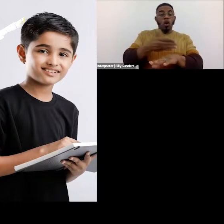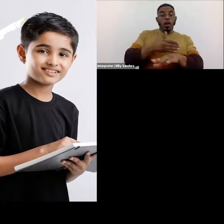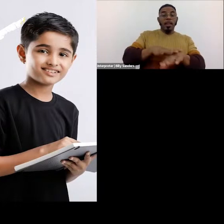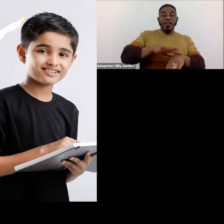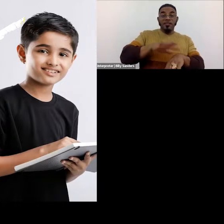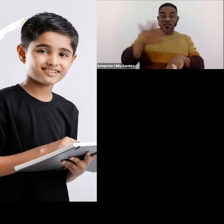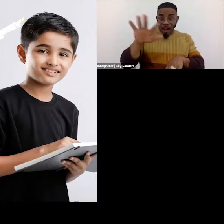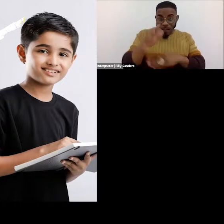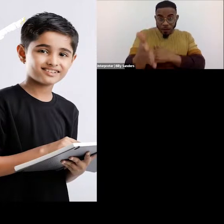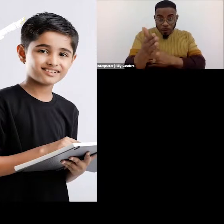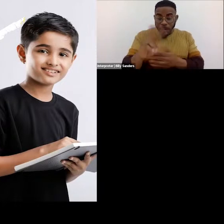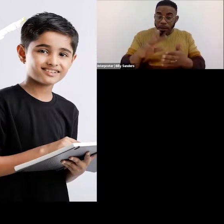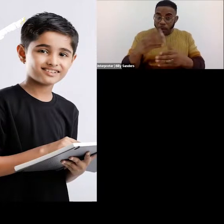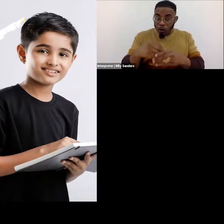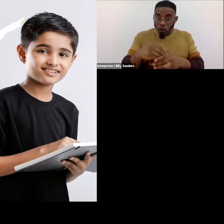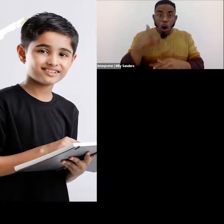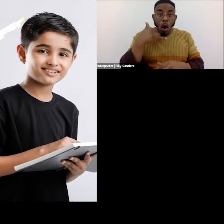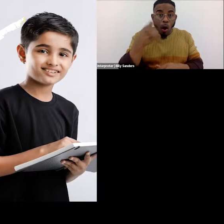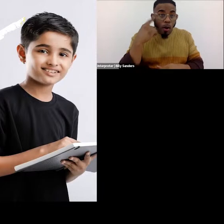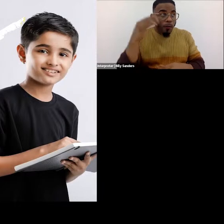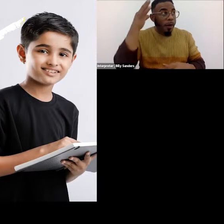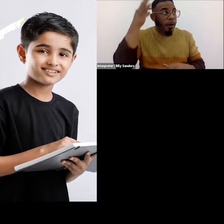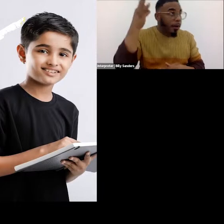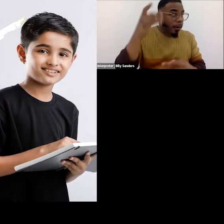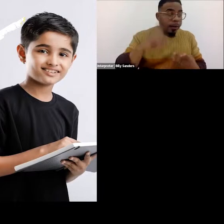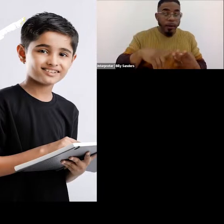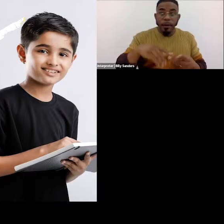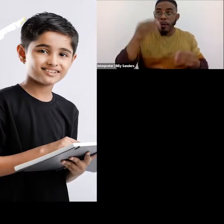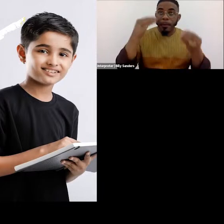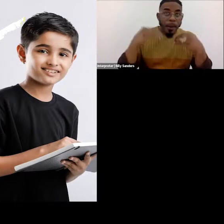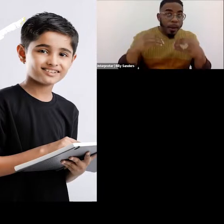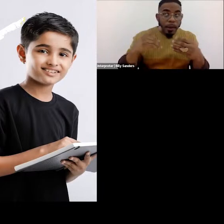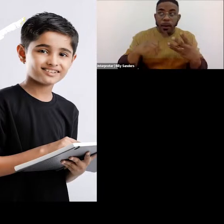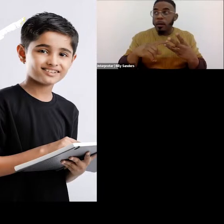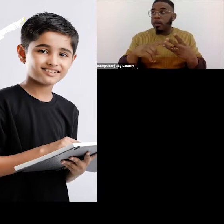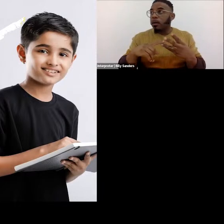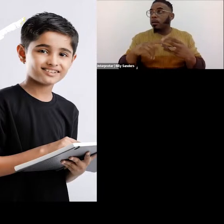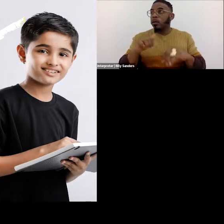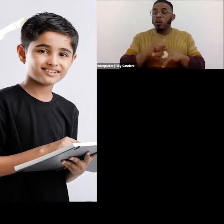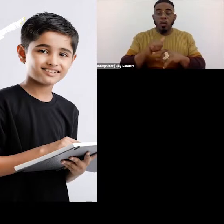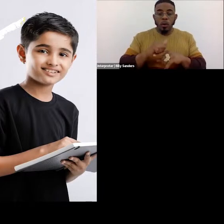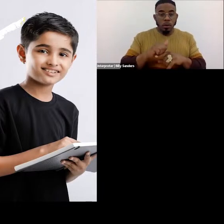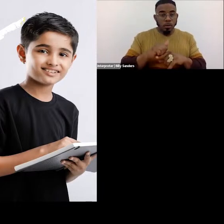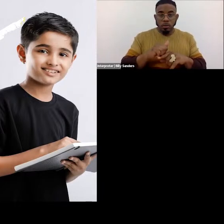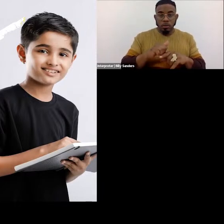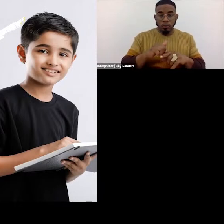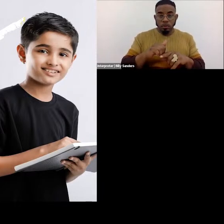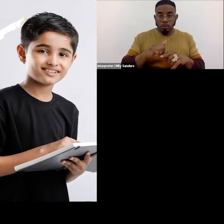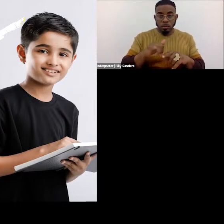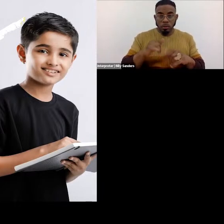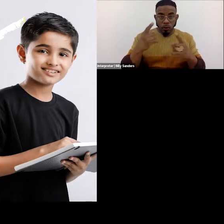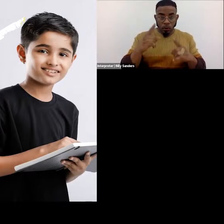and that includes a call for hair, makeup, or rehearsal if that's occurring on the same day.